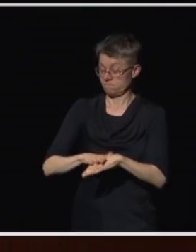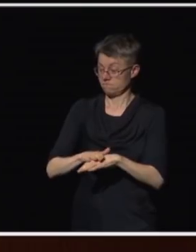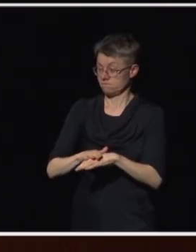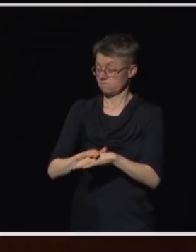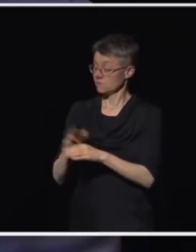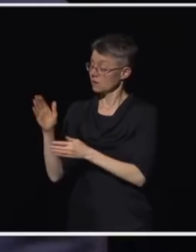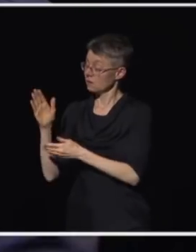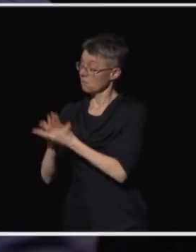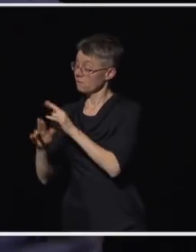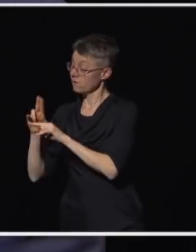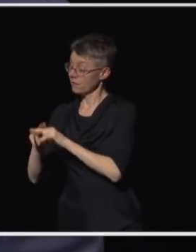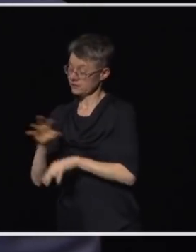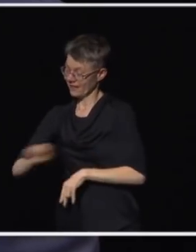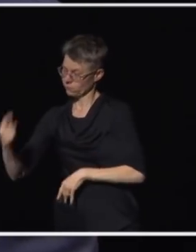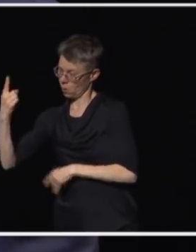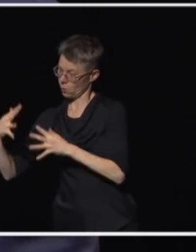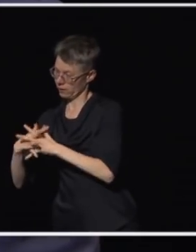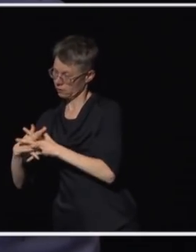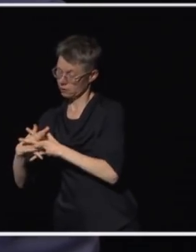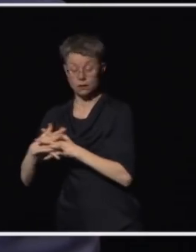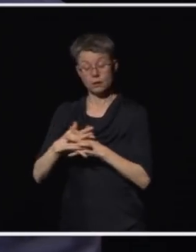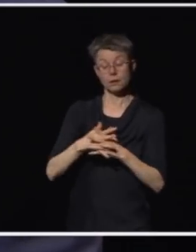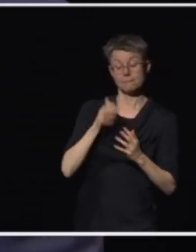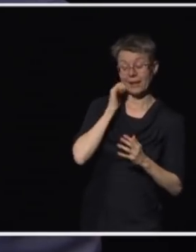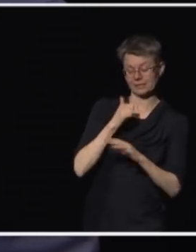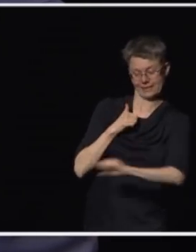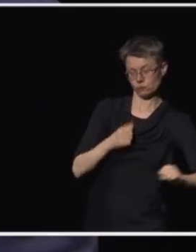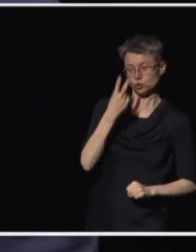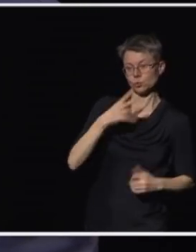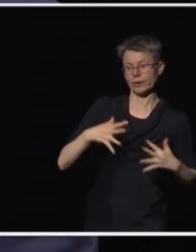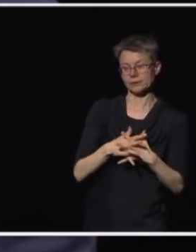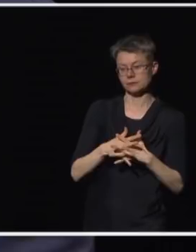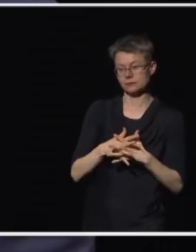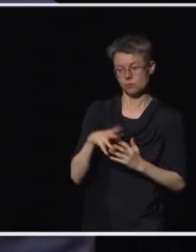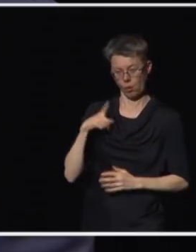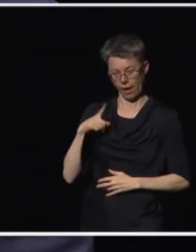Are they doing it because they hate their kids? Are they doing it, you know, because they want to inflict pain upon their kids?